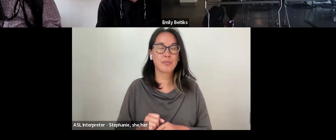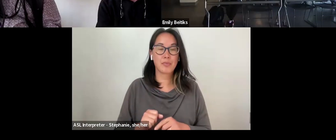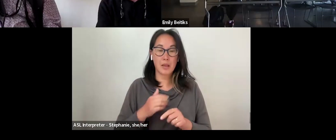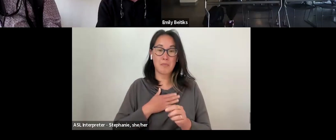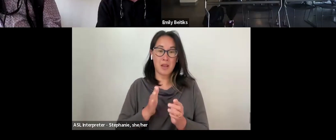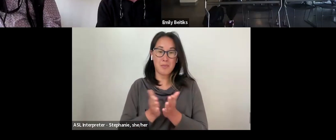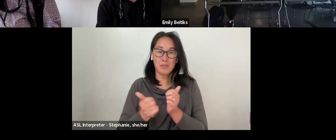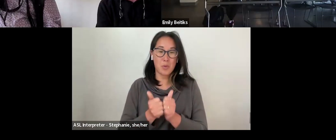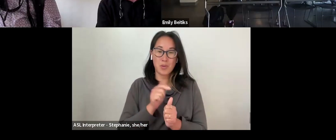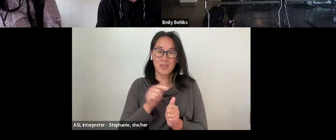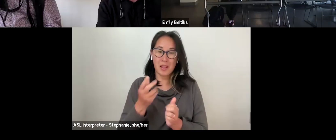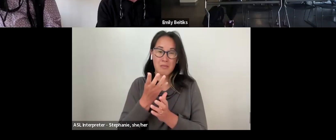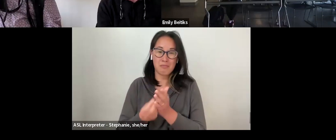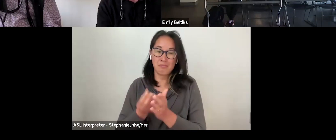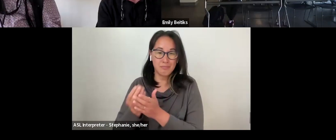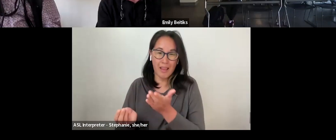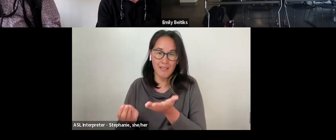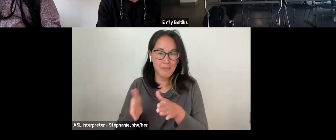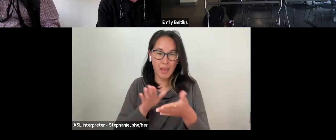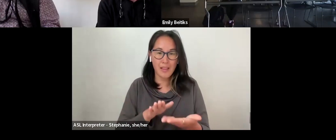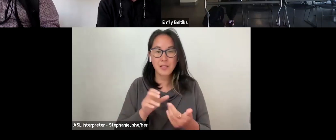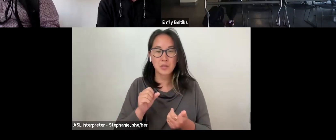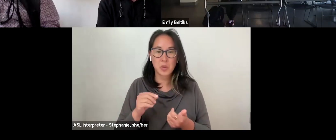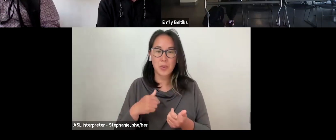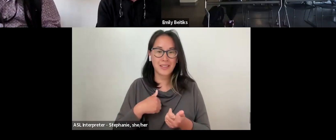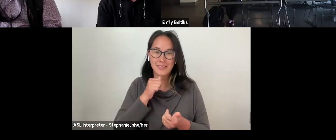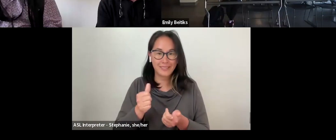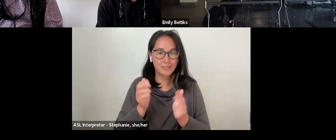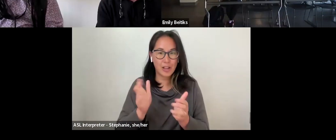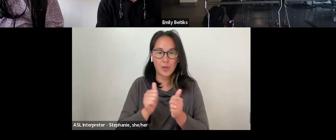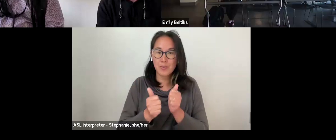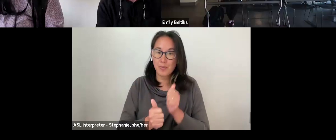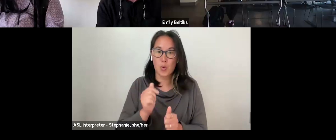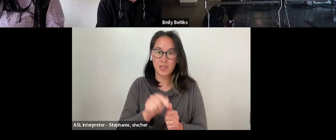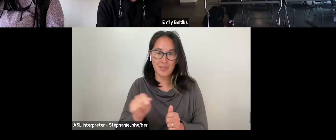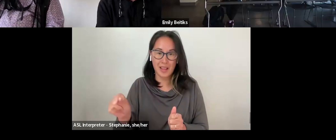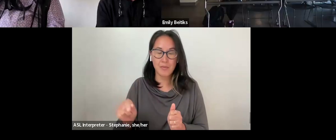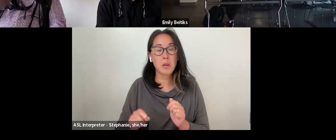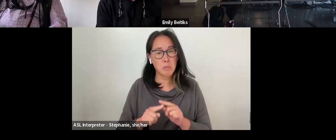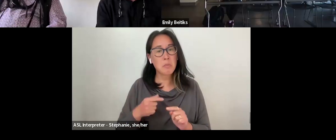So I didn't get to talk to many of them, but I have talked to others.